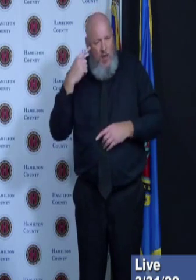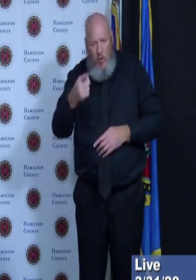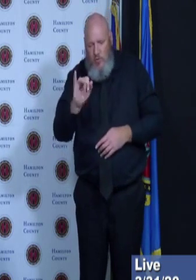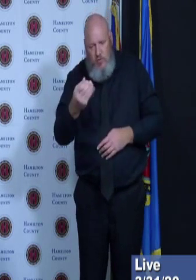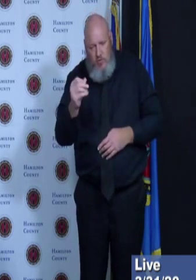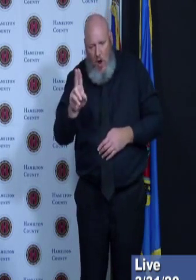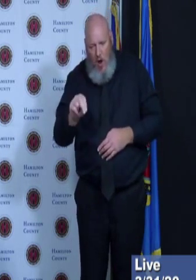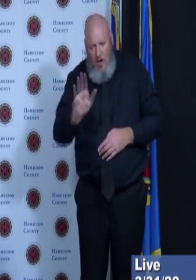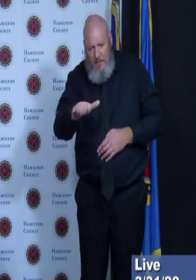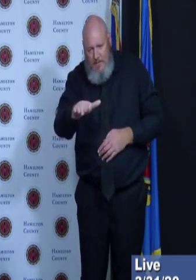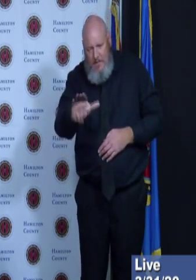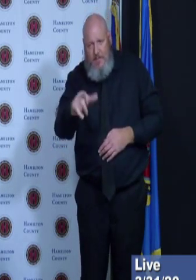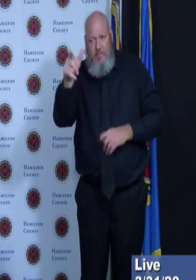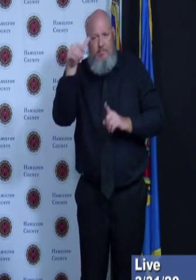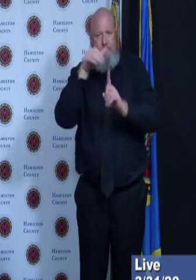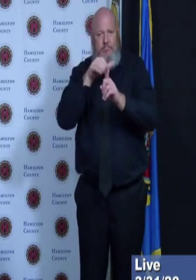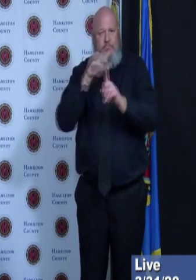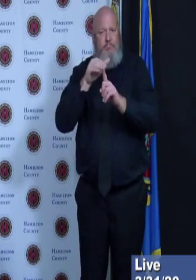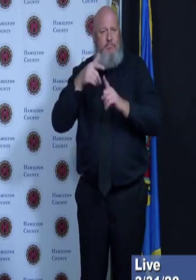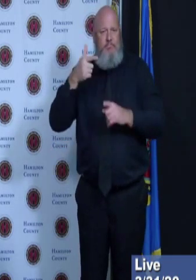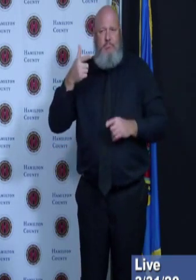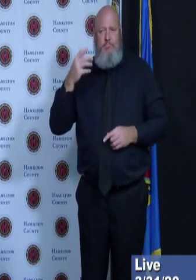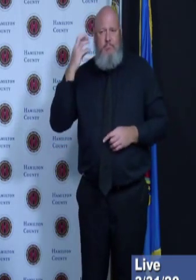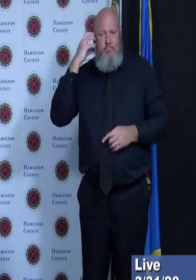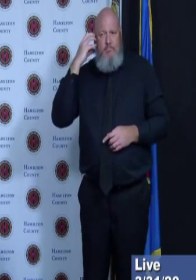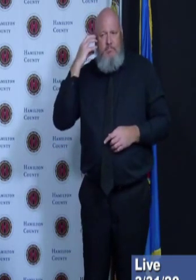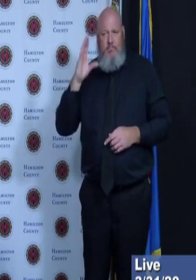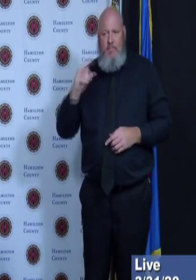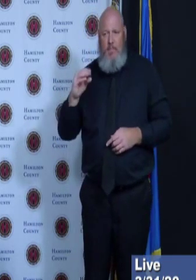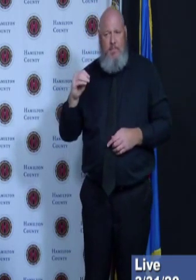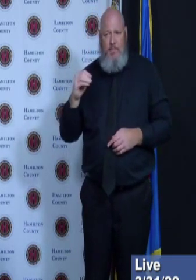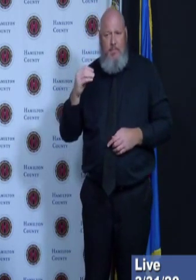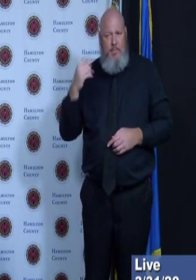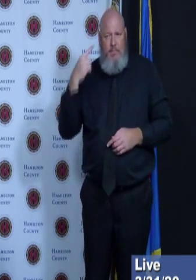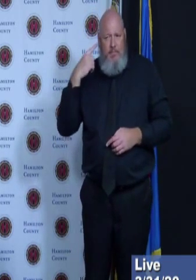because I've seen much worse out there in the community and I'm